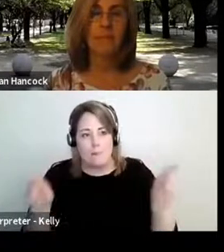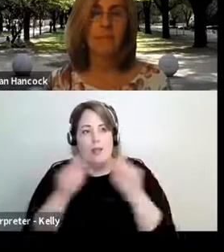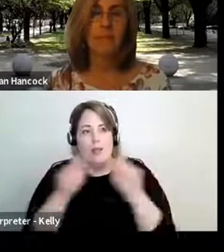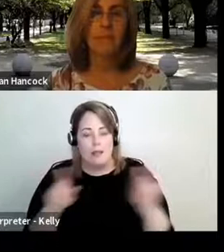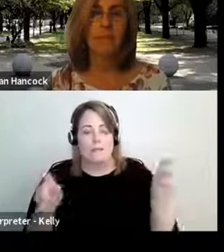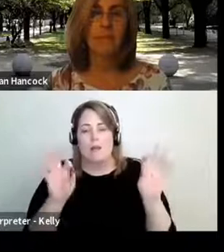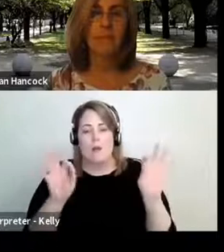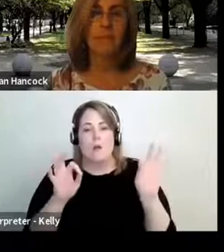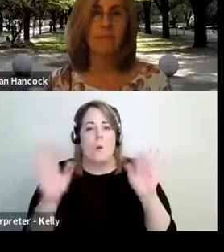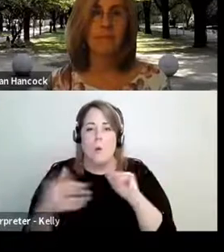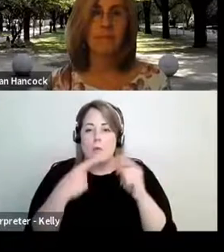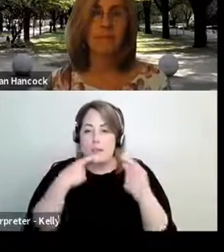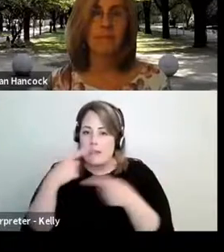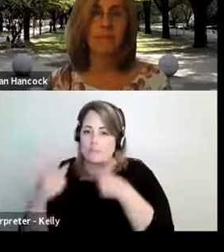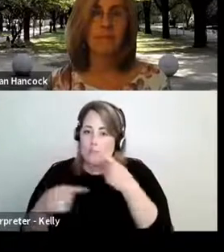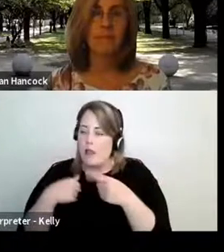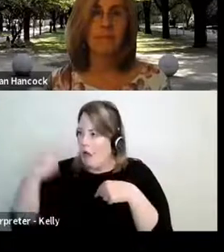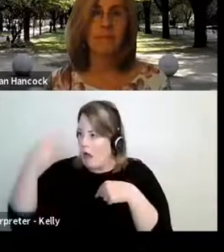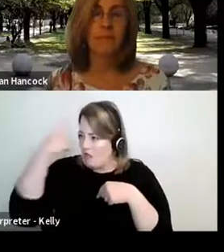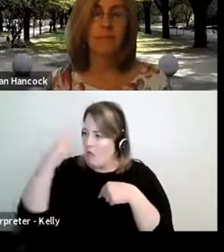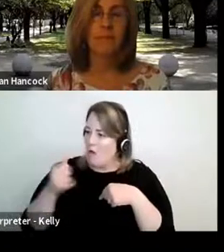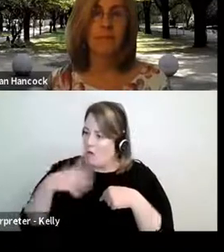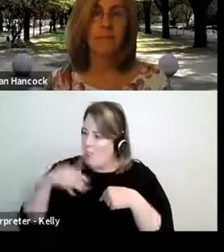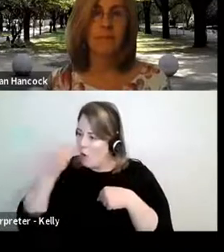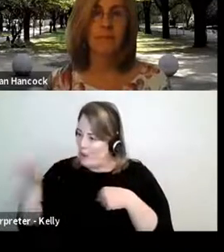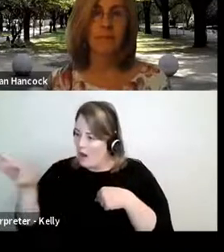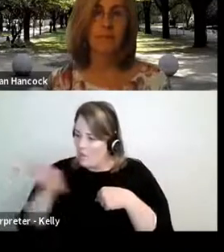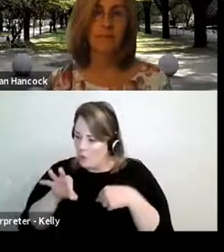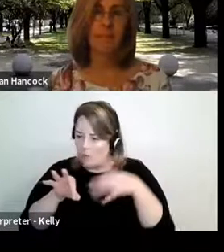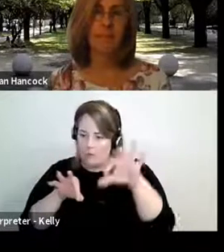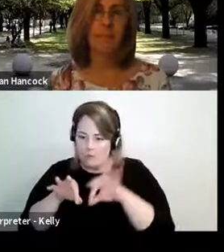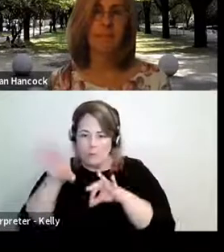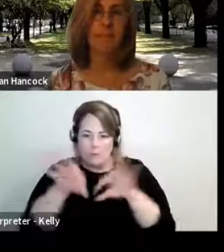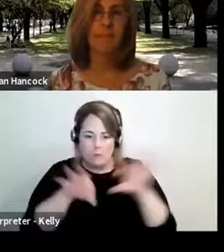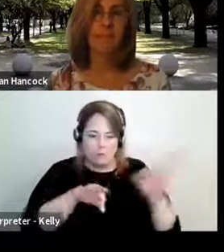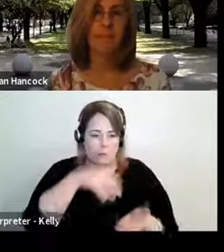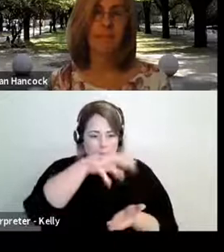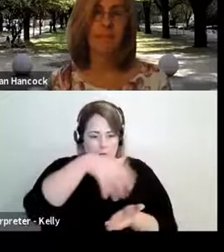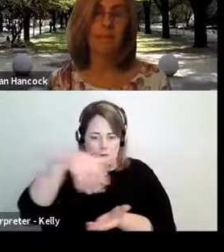the information that I think they will be wanting to know about, including employment opportunities,